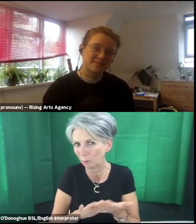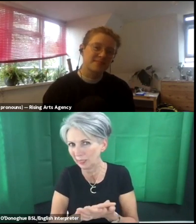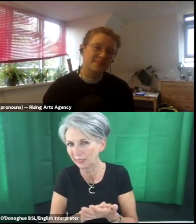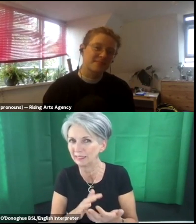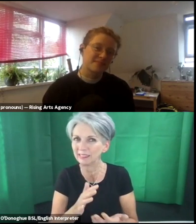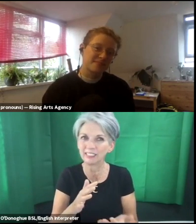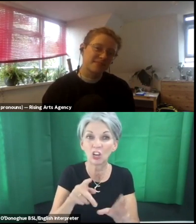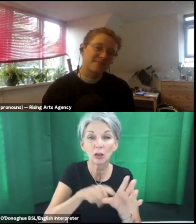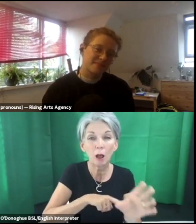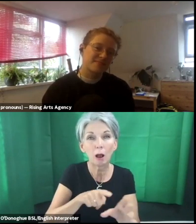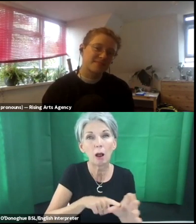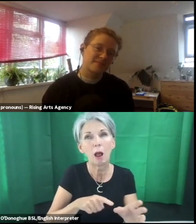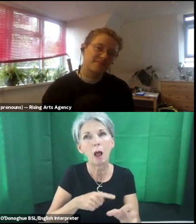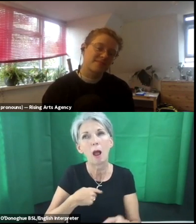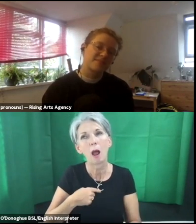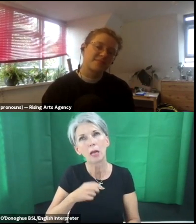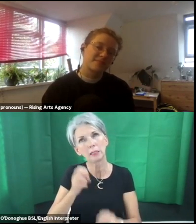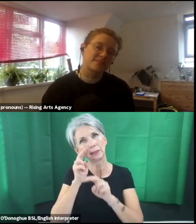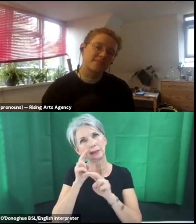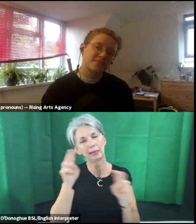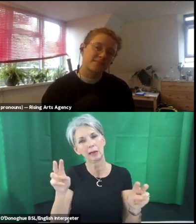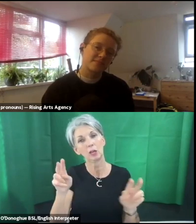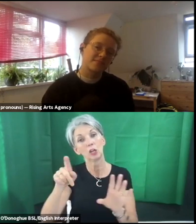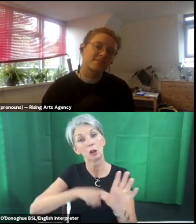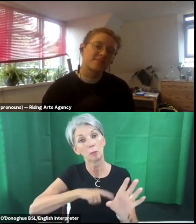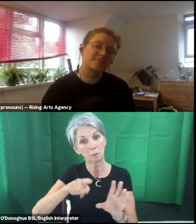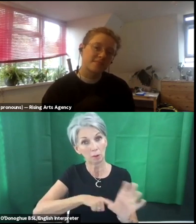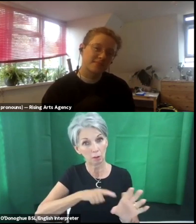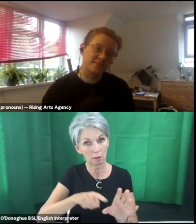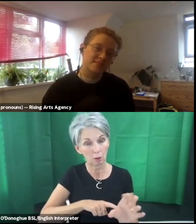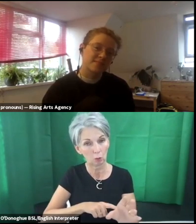I see it is that young people are going to be more affected by the